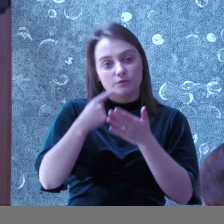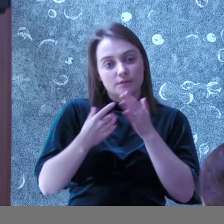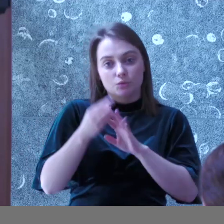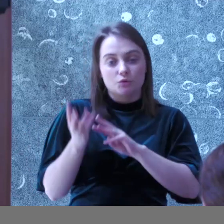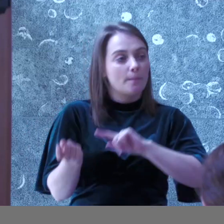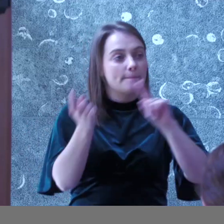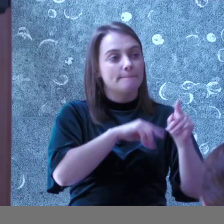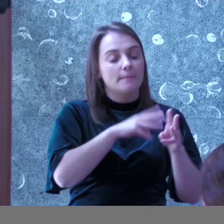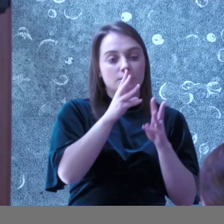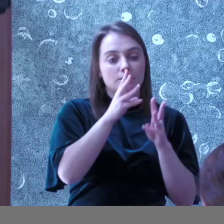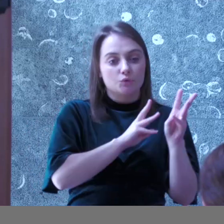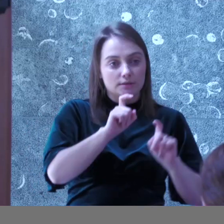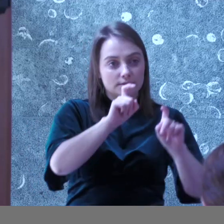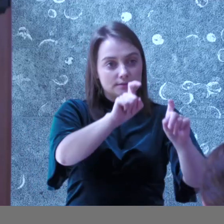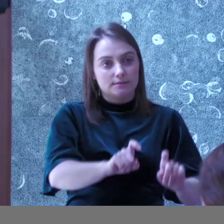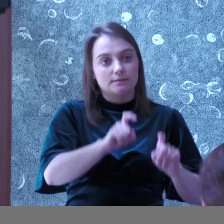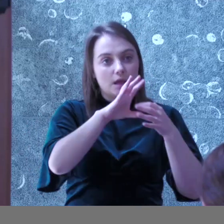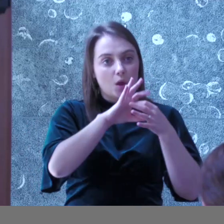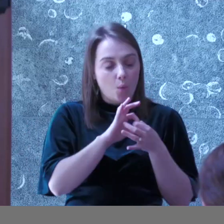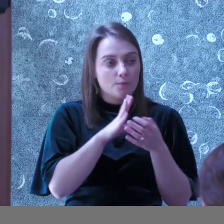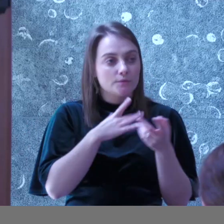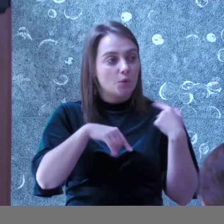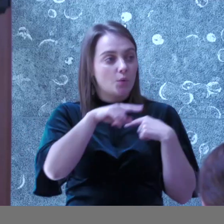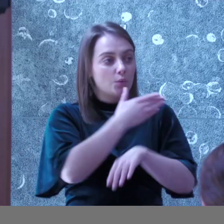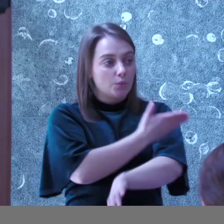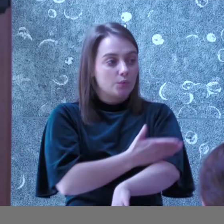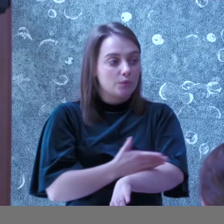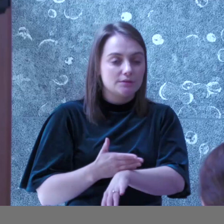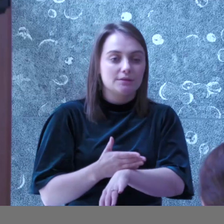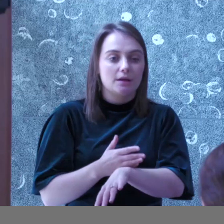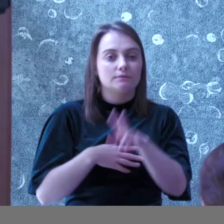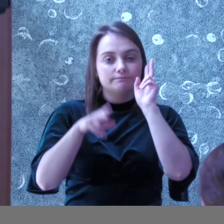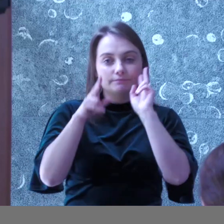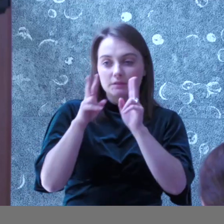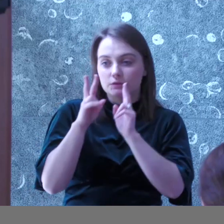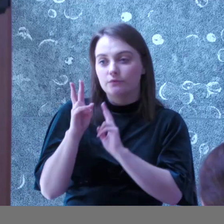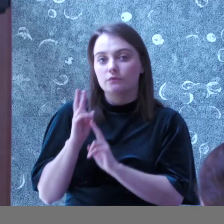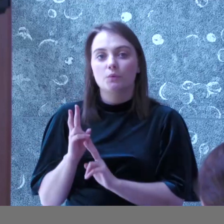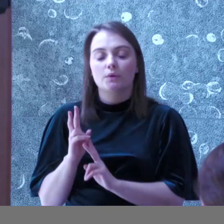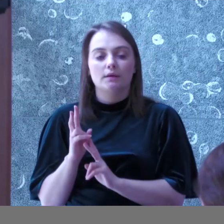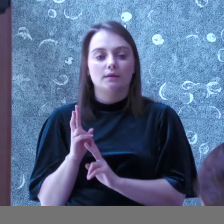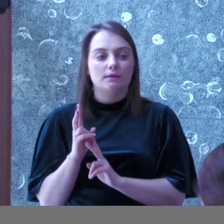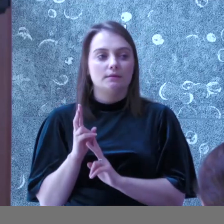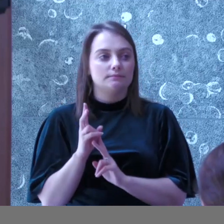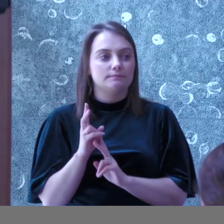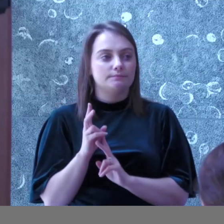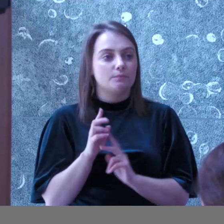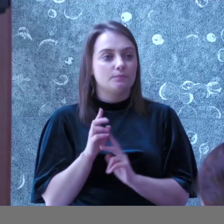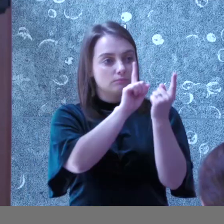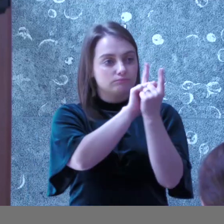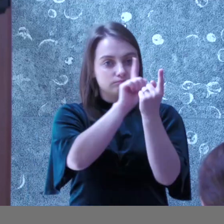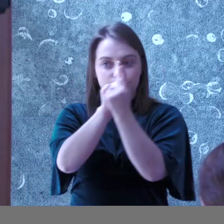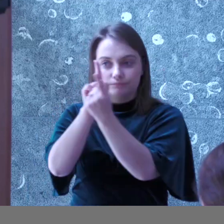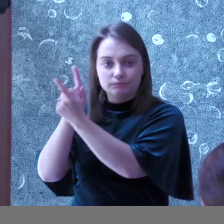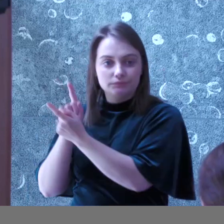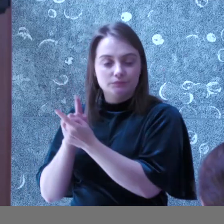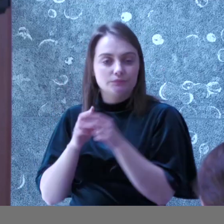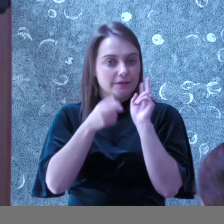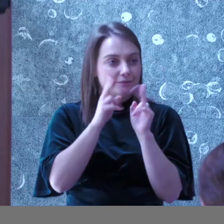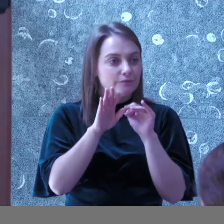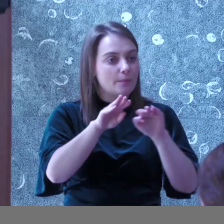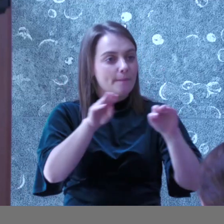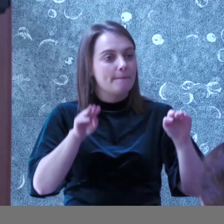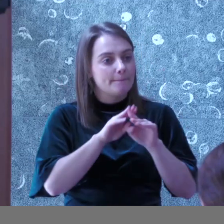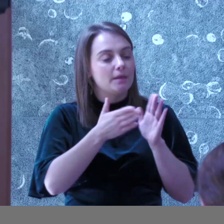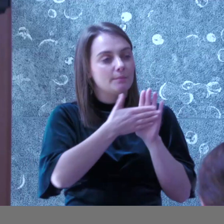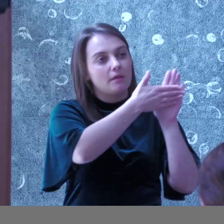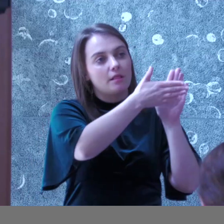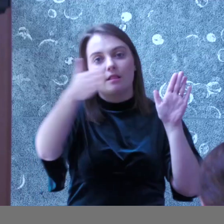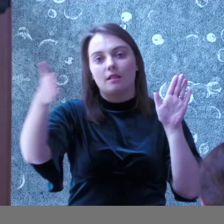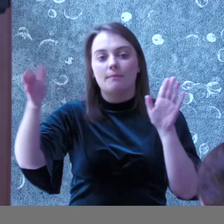home? We're starting by interviewing, one to one interviews with people from across Ireland. The